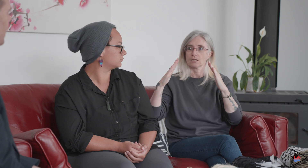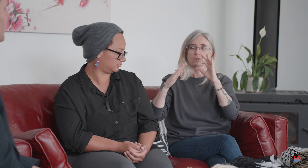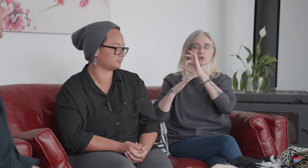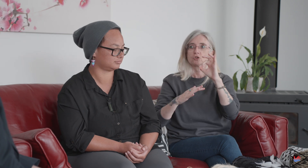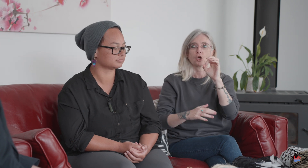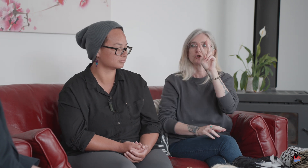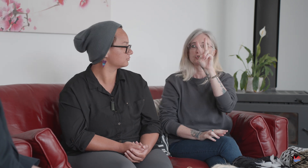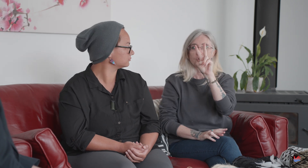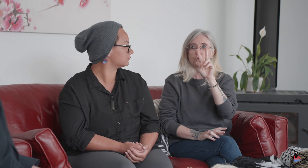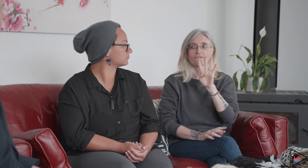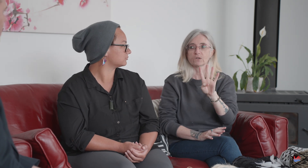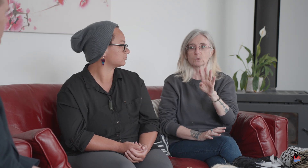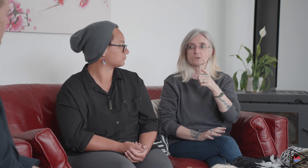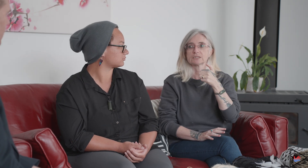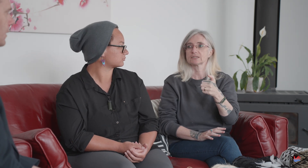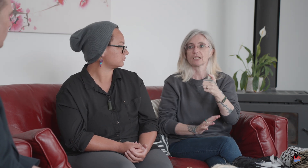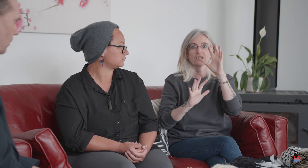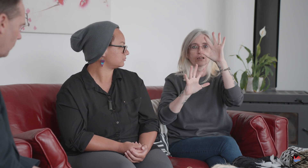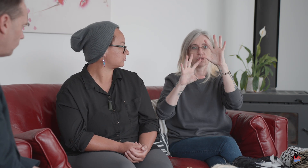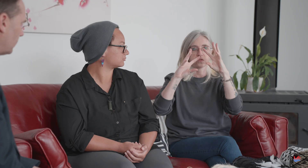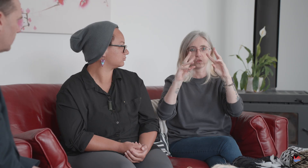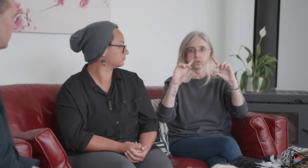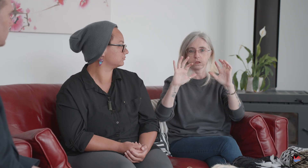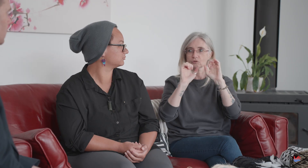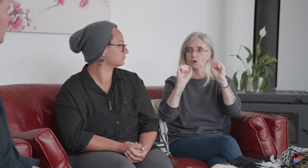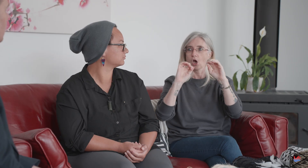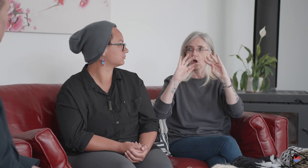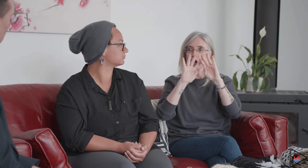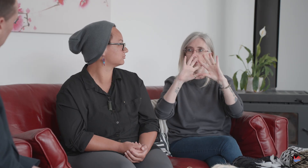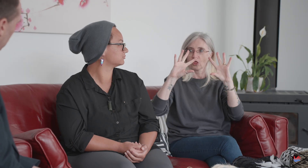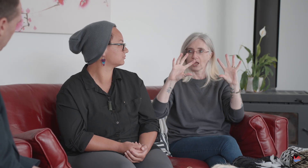then six rows, then nine rows. In order to make the right shapes, you can't do like two, four,